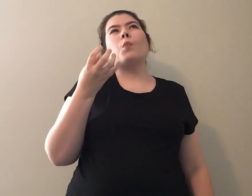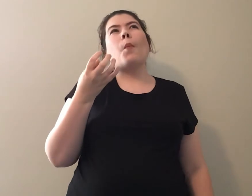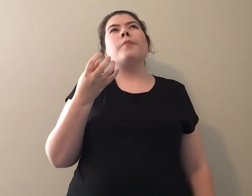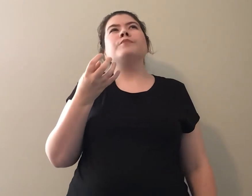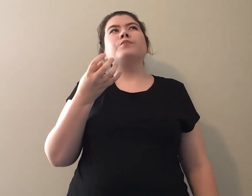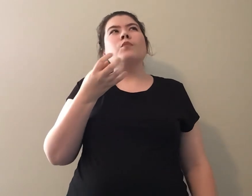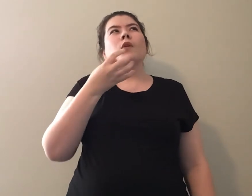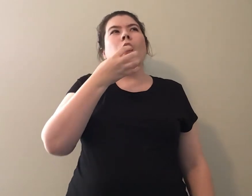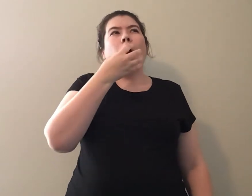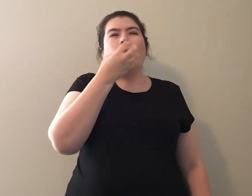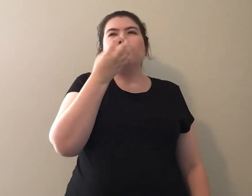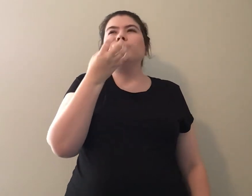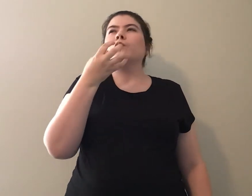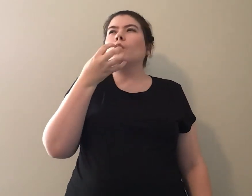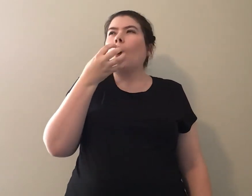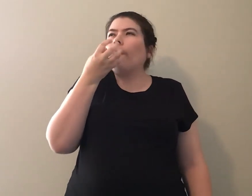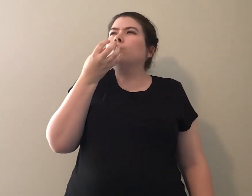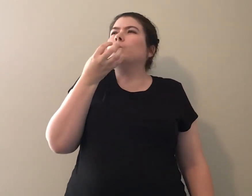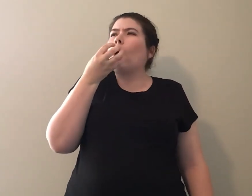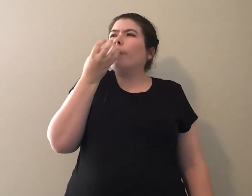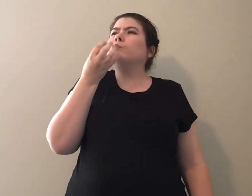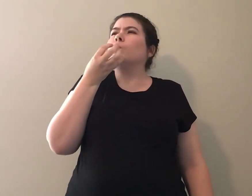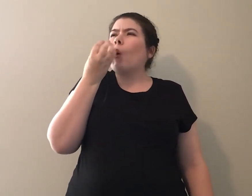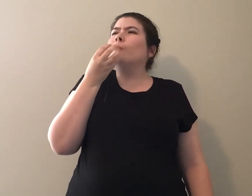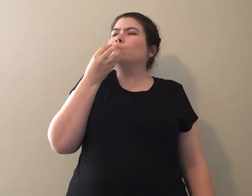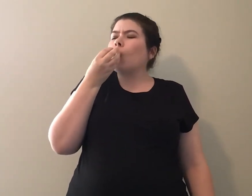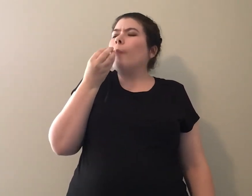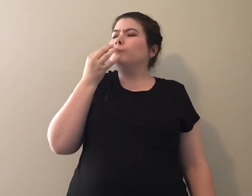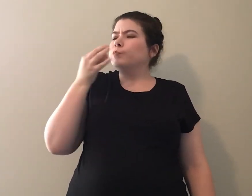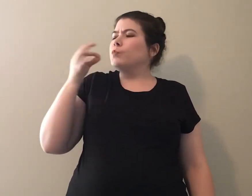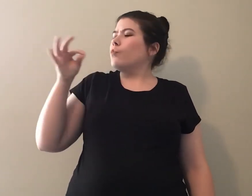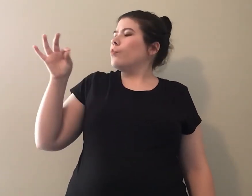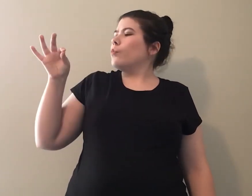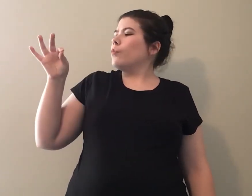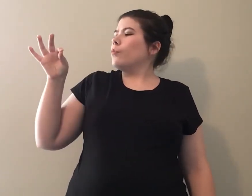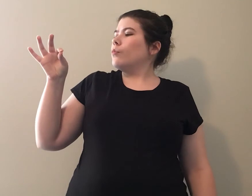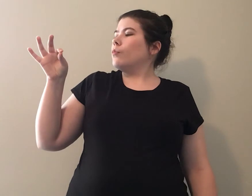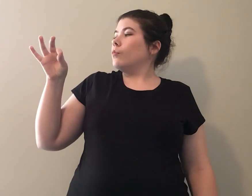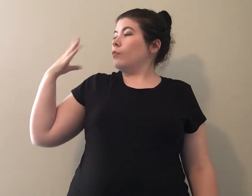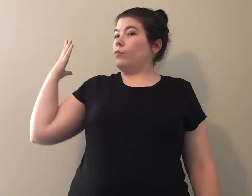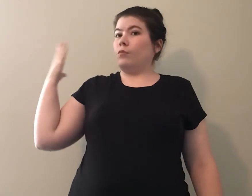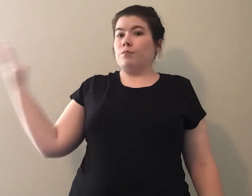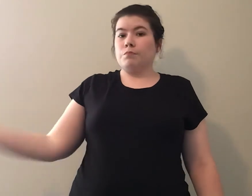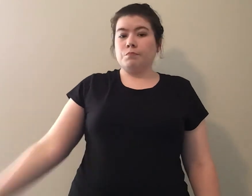He ate the entire thing. Then, flung the core over his shoulder onto the ground.